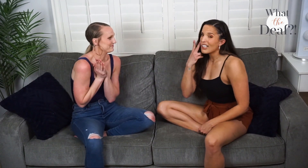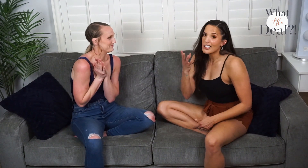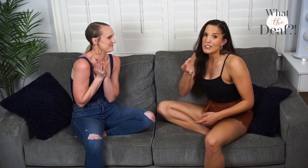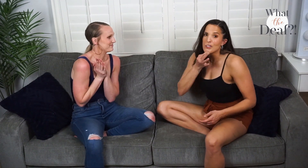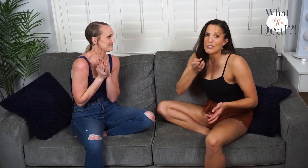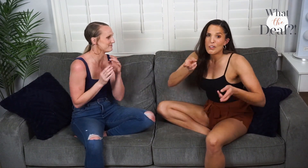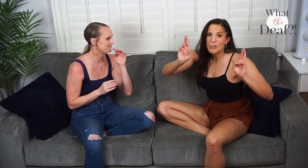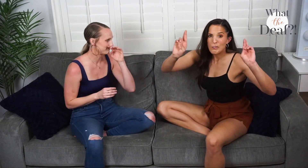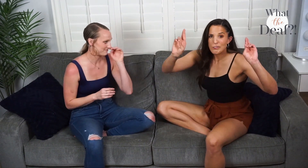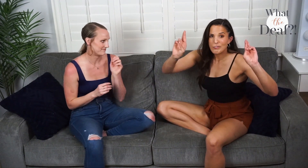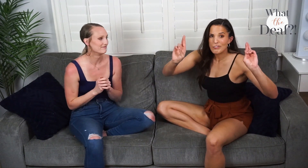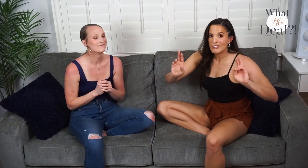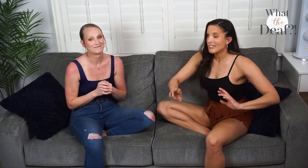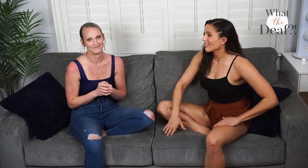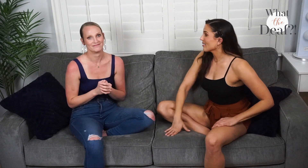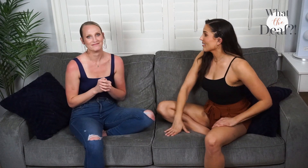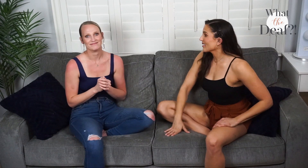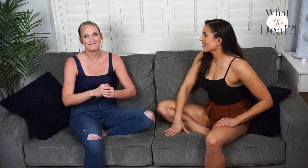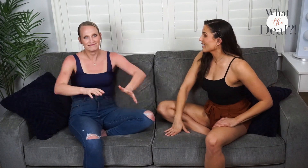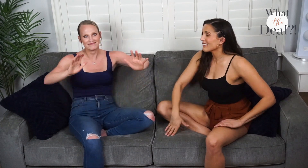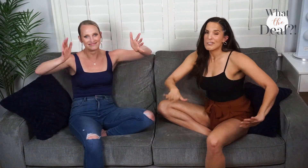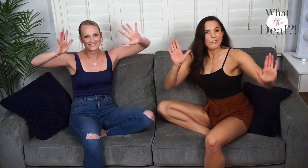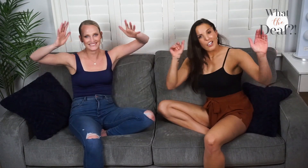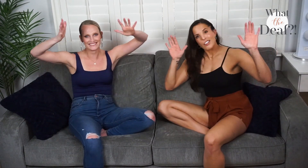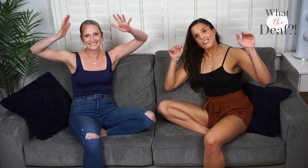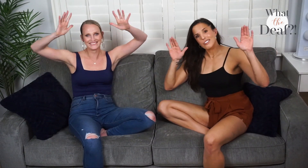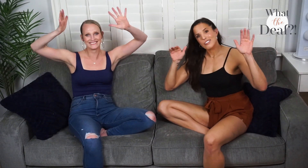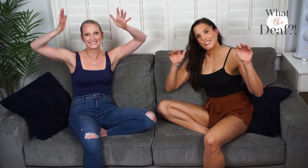We'll see you guys soon, I hope. All right, yep. Bye. - Bye everyone.